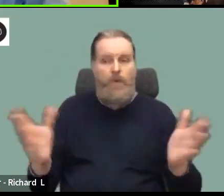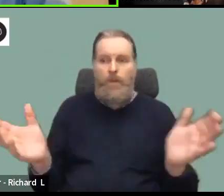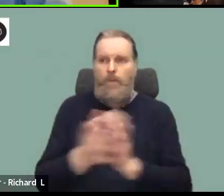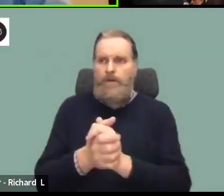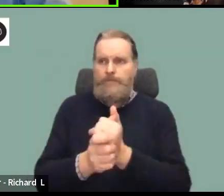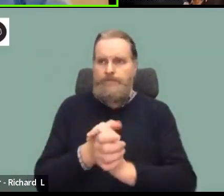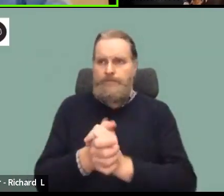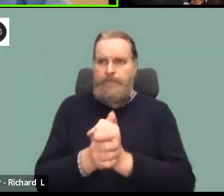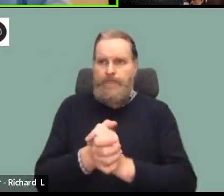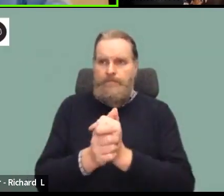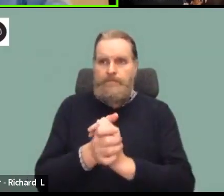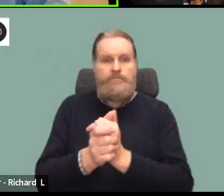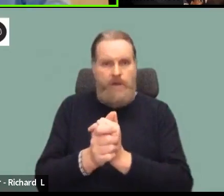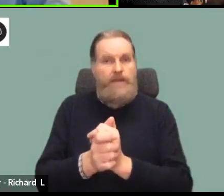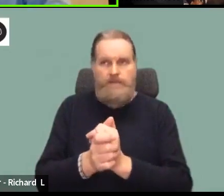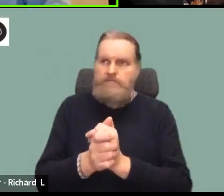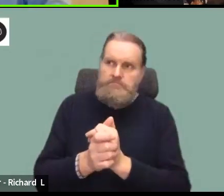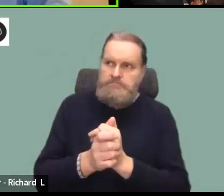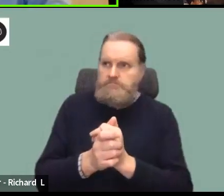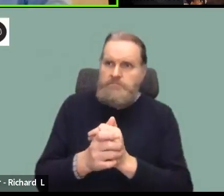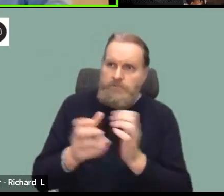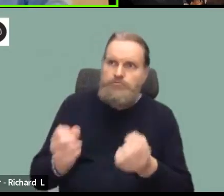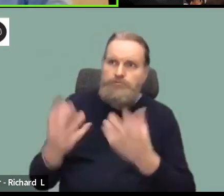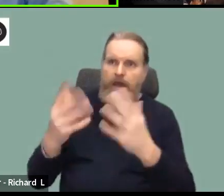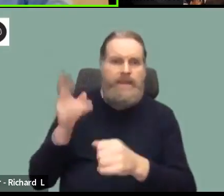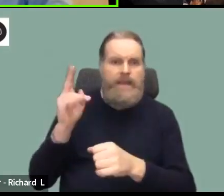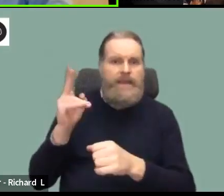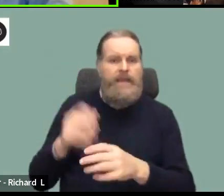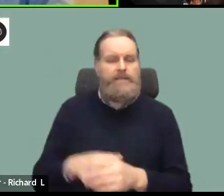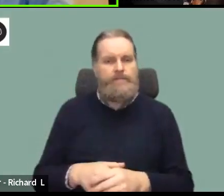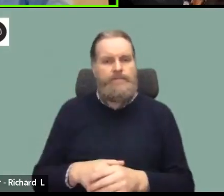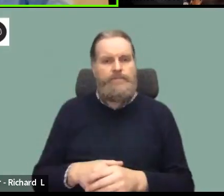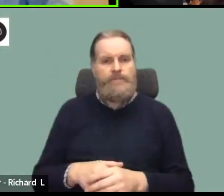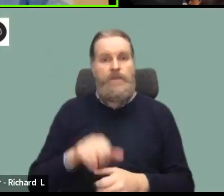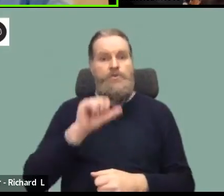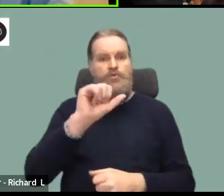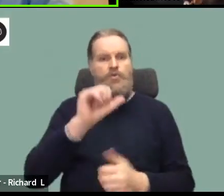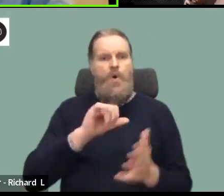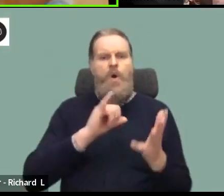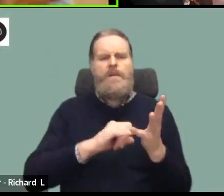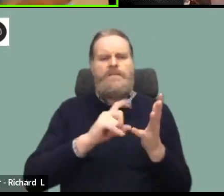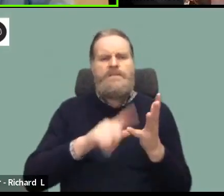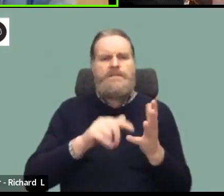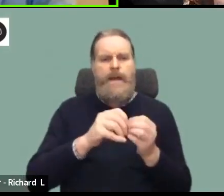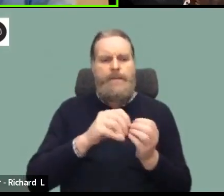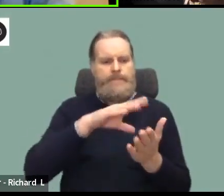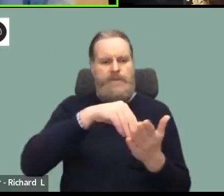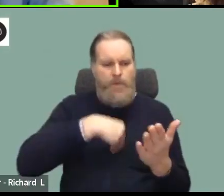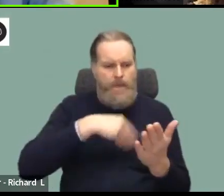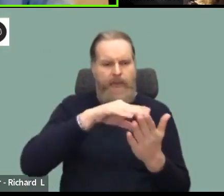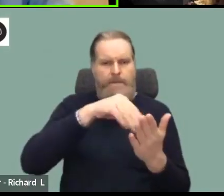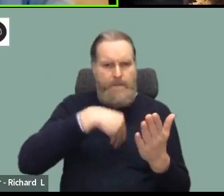to get an m&a, and therefore again that question will be part of any. Rebalance, so Rebalance. So, so people's. s subs way